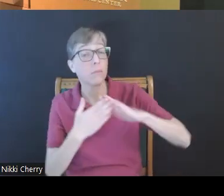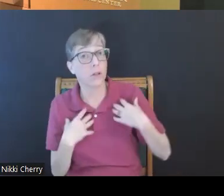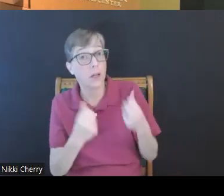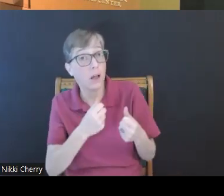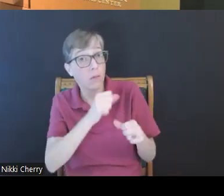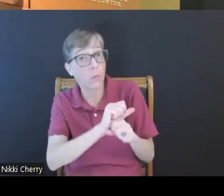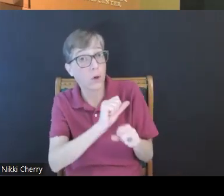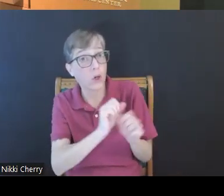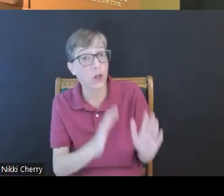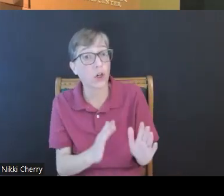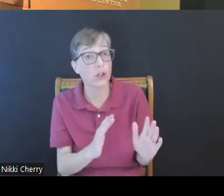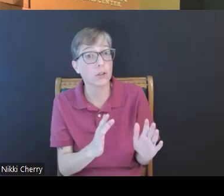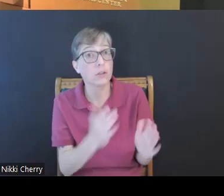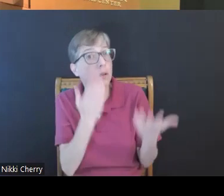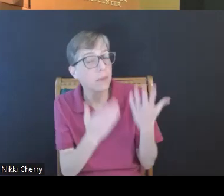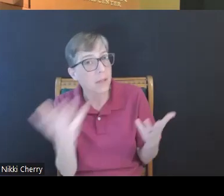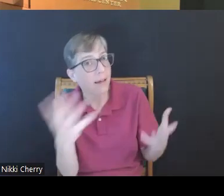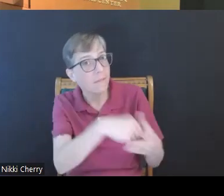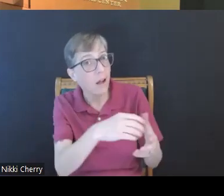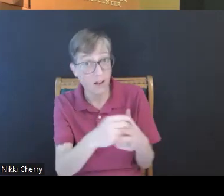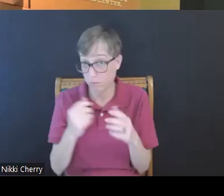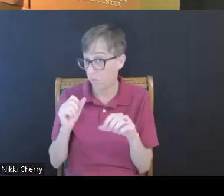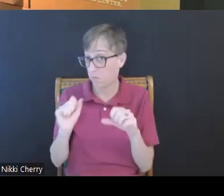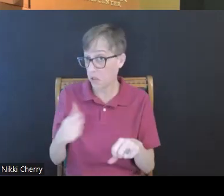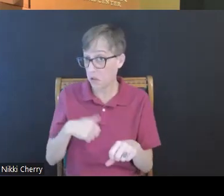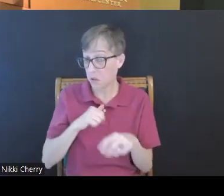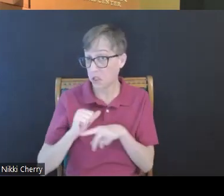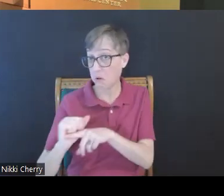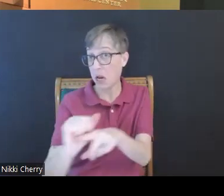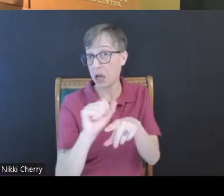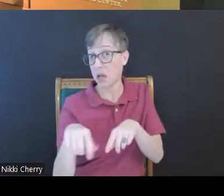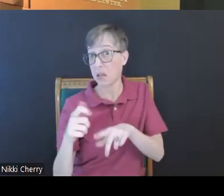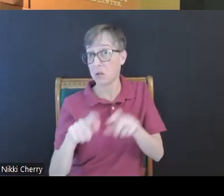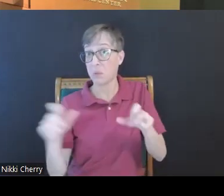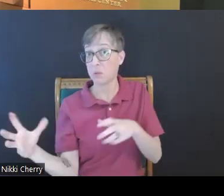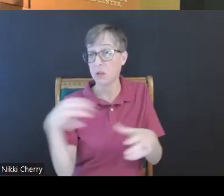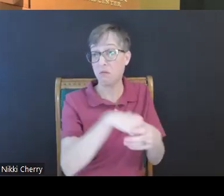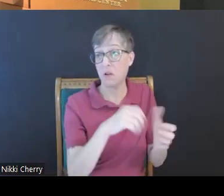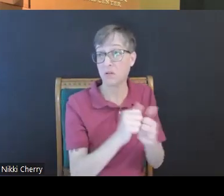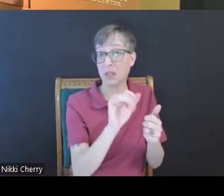the last couple years to say can we train others uh to be part of the mental health Workforce uh